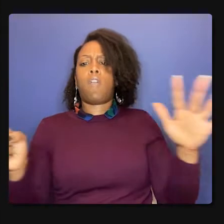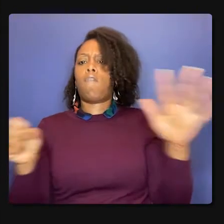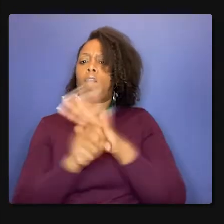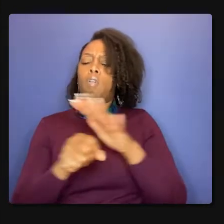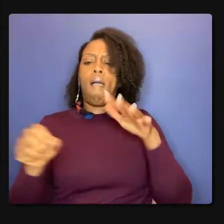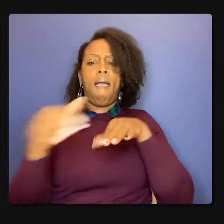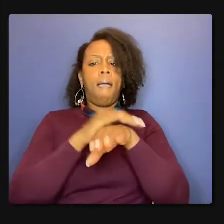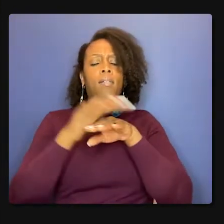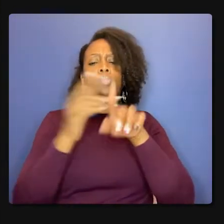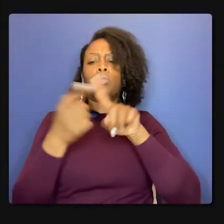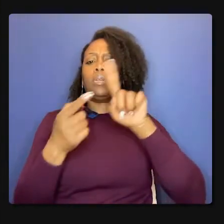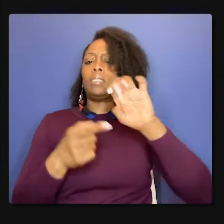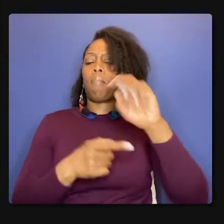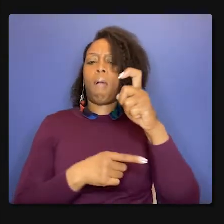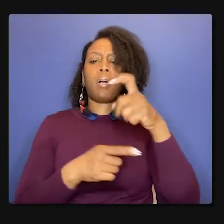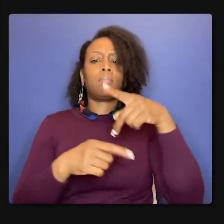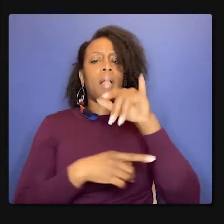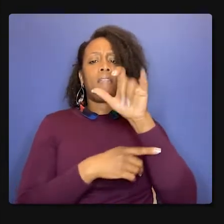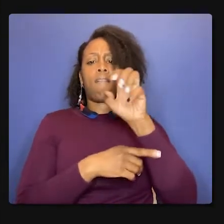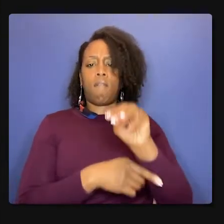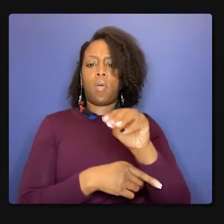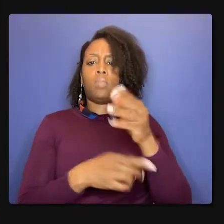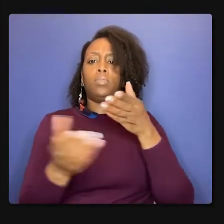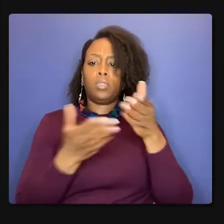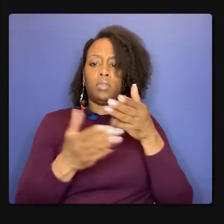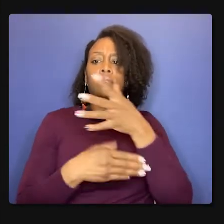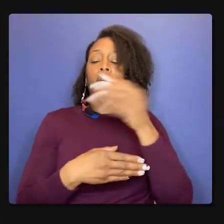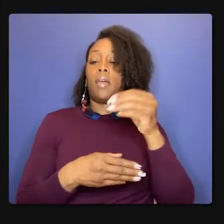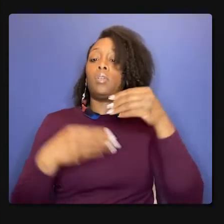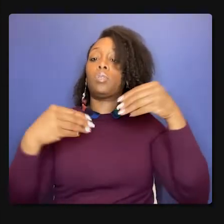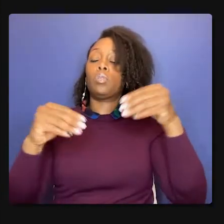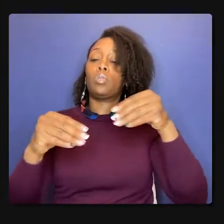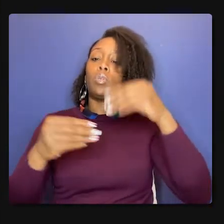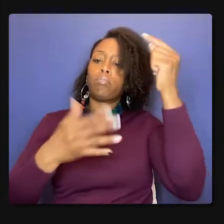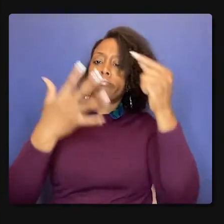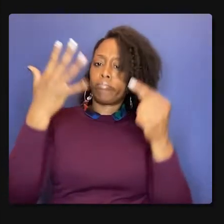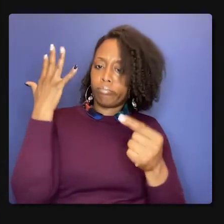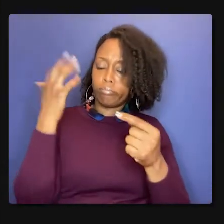the fullest access to Xbox platforms, services and store features.